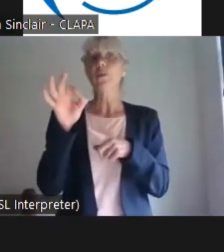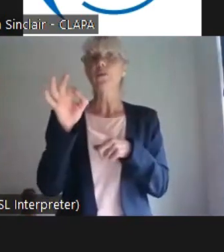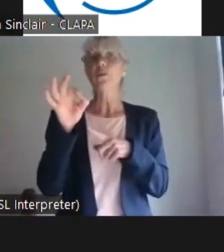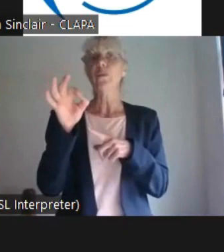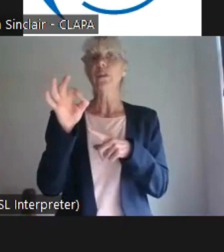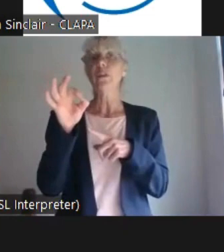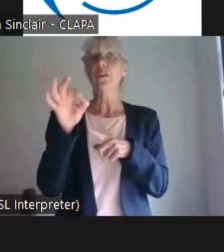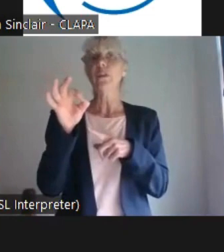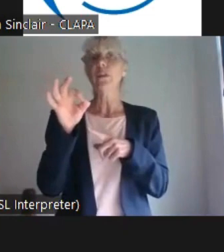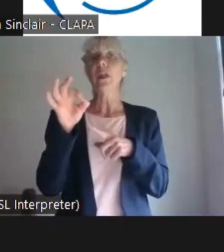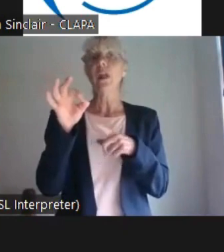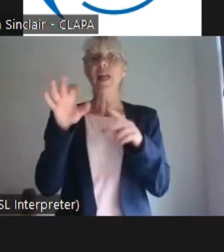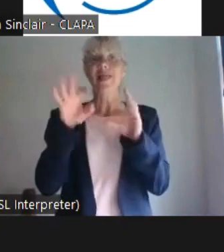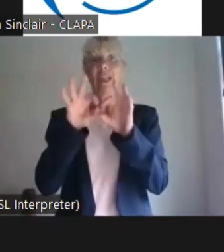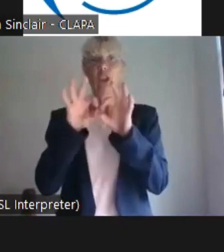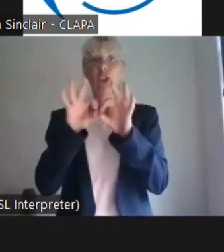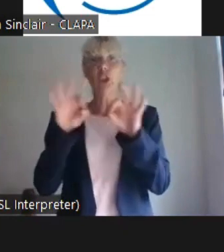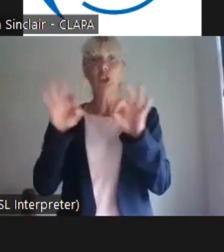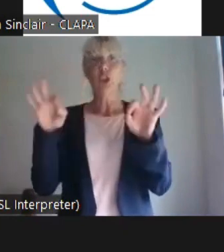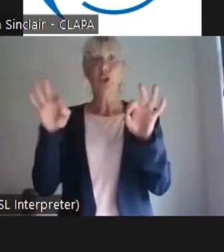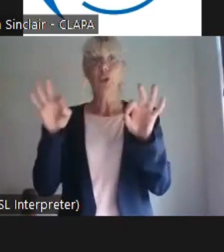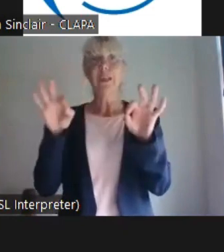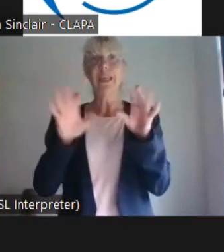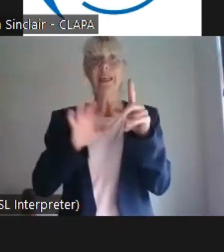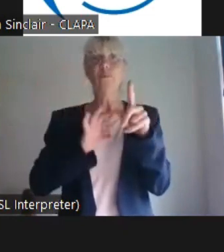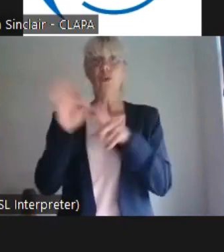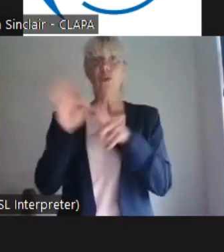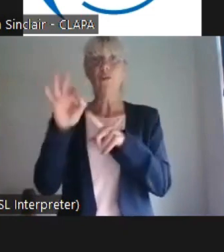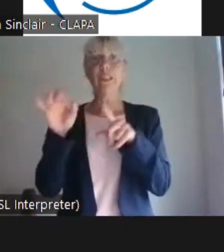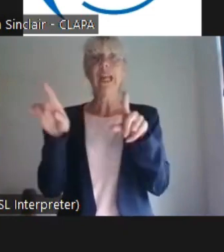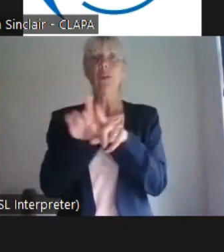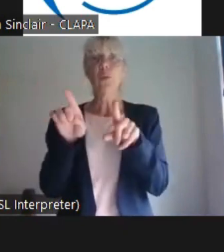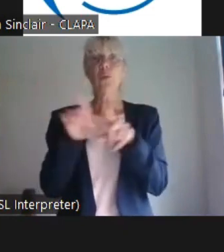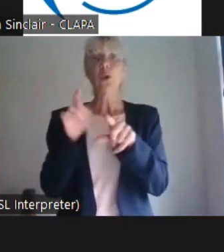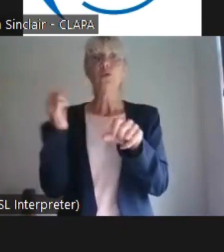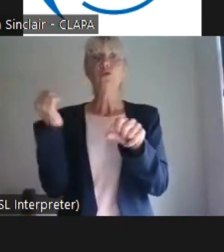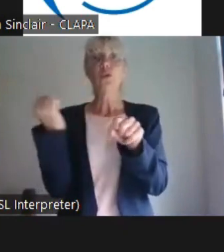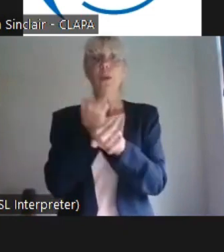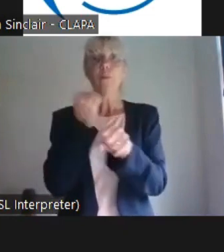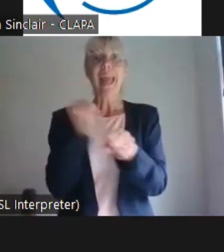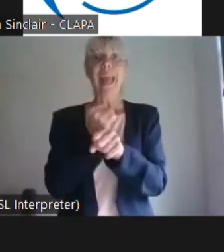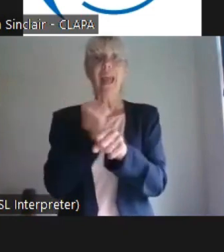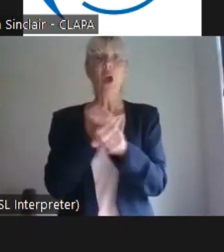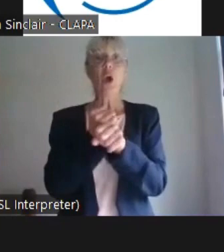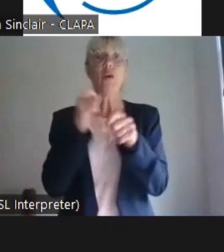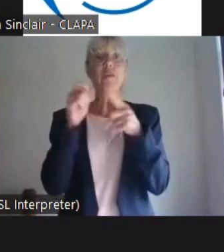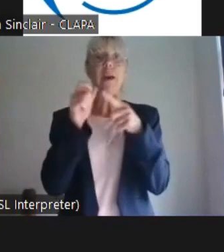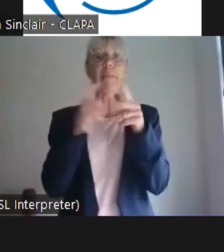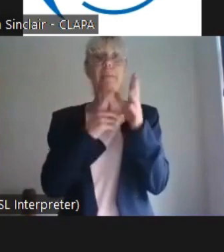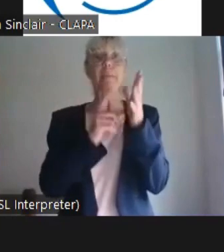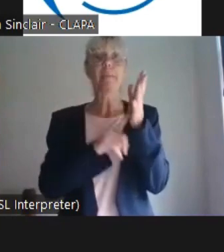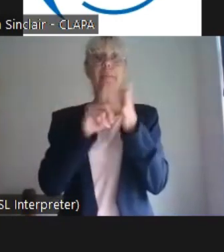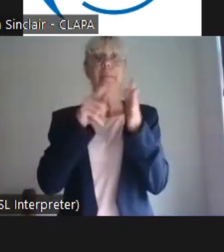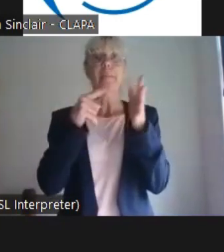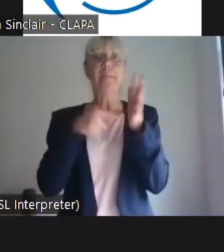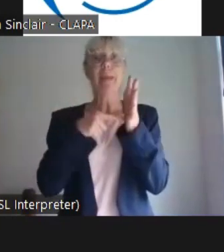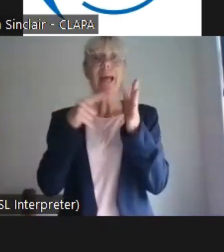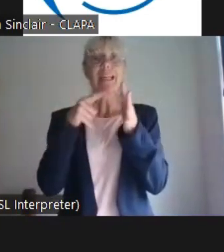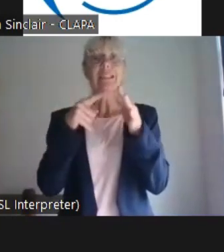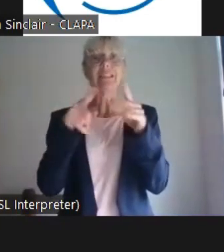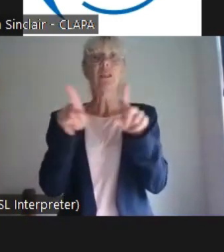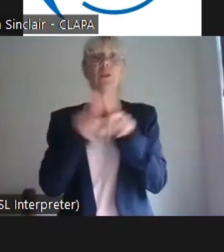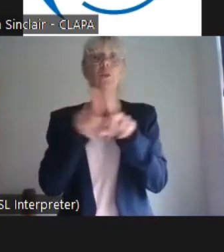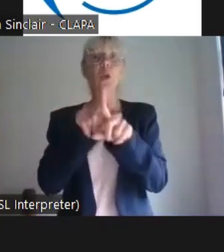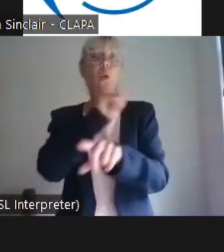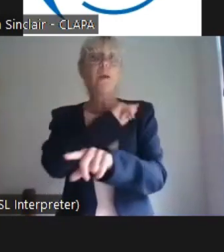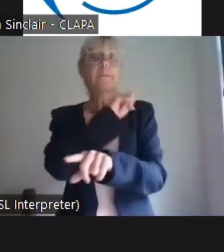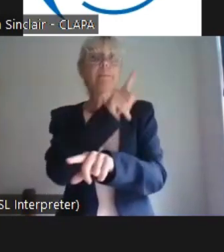improves as well as the repair of the palette and the muscles and the adenoids tend to shrink